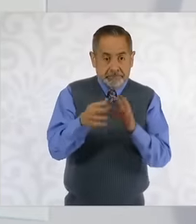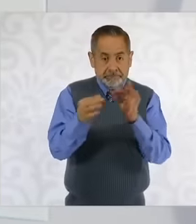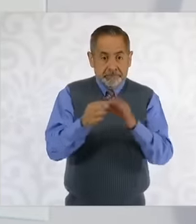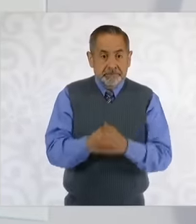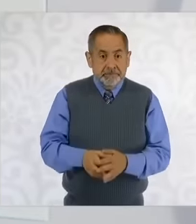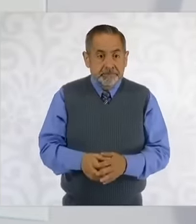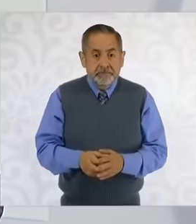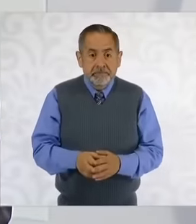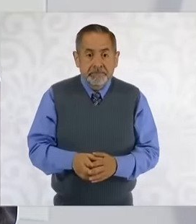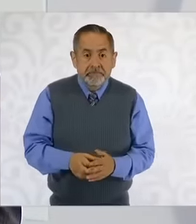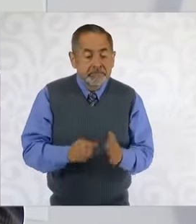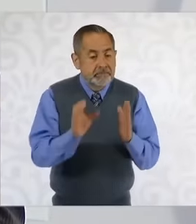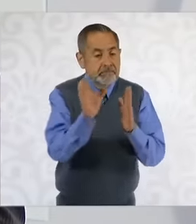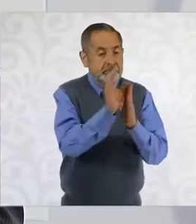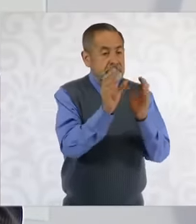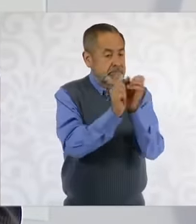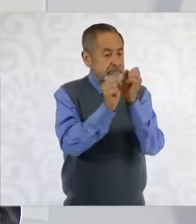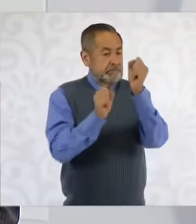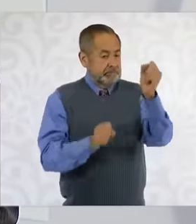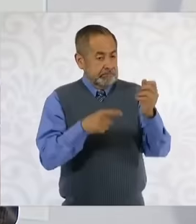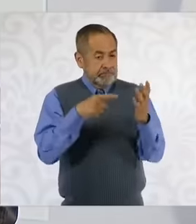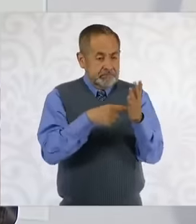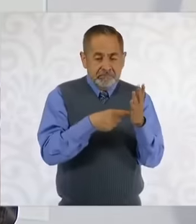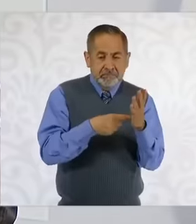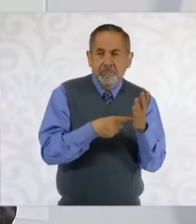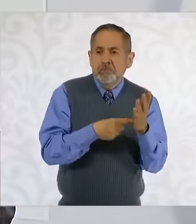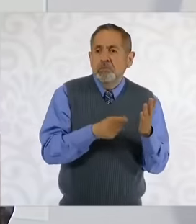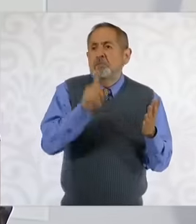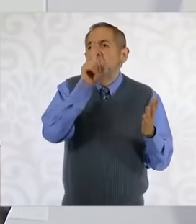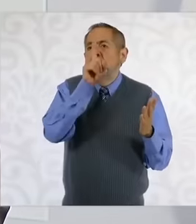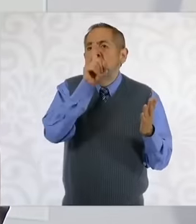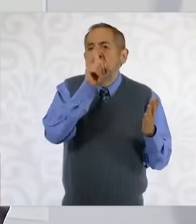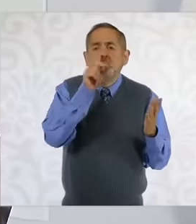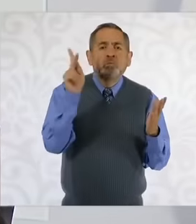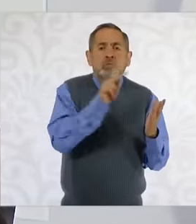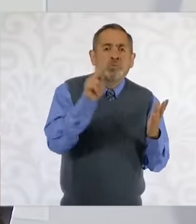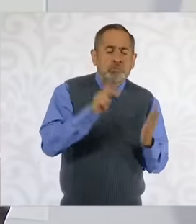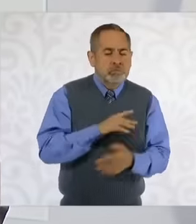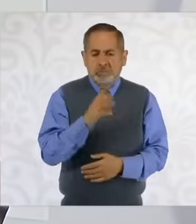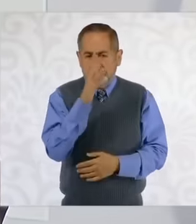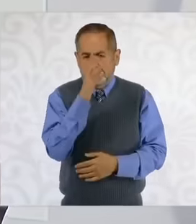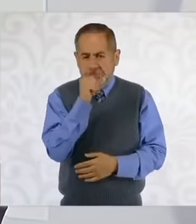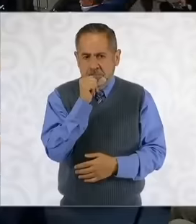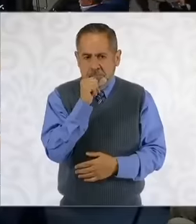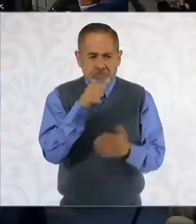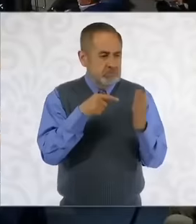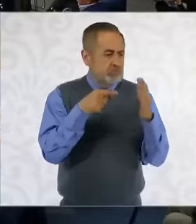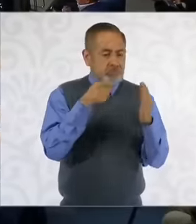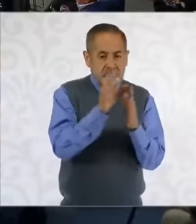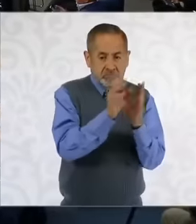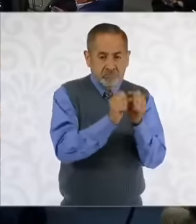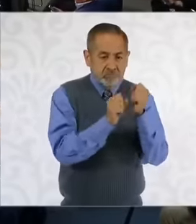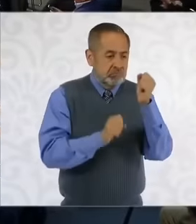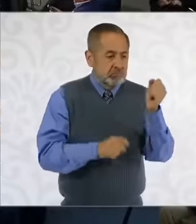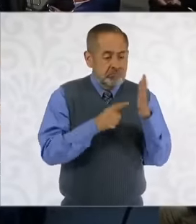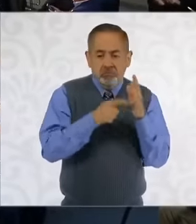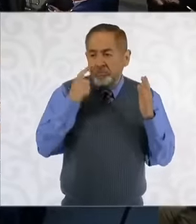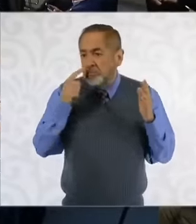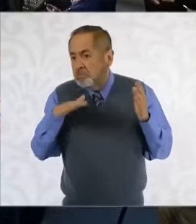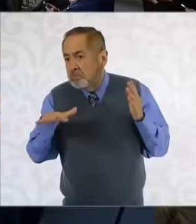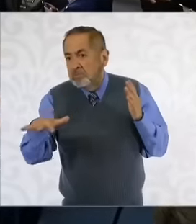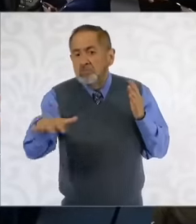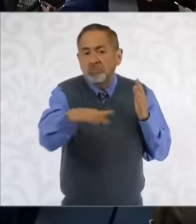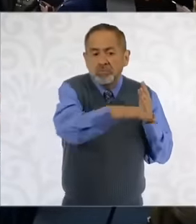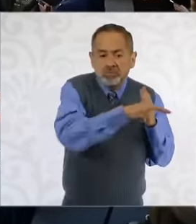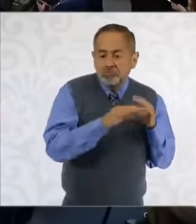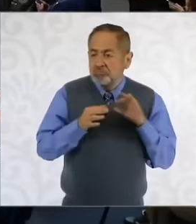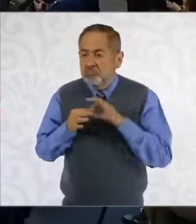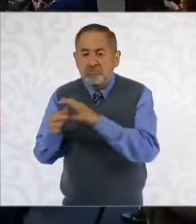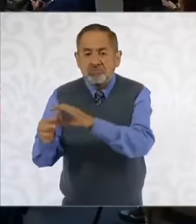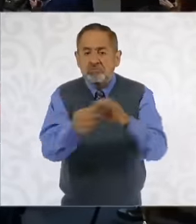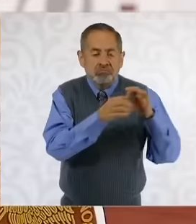inert Magna Carta, an undaunted deserter of the constitutive processes of social dynamics,